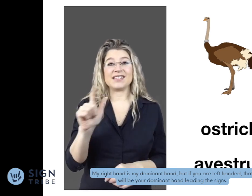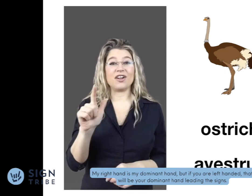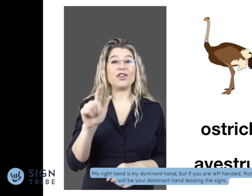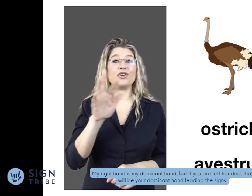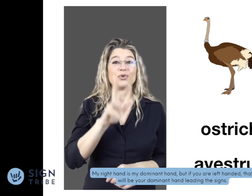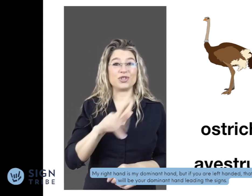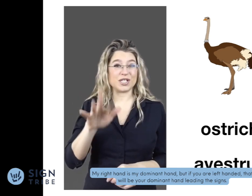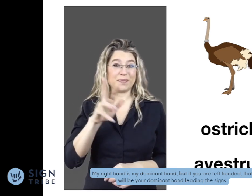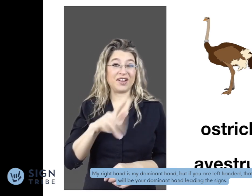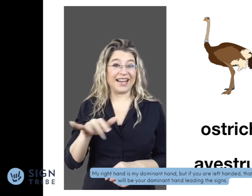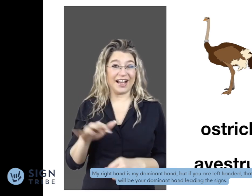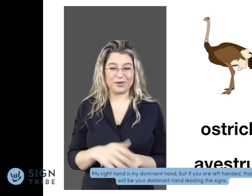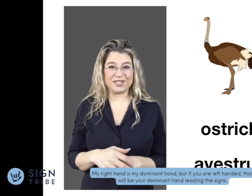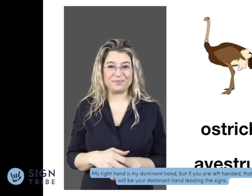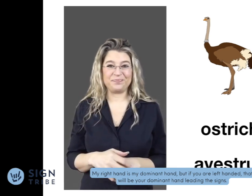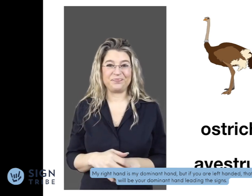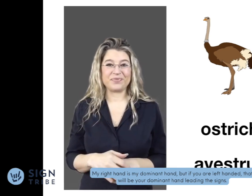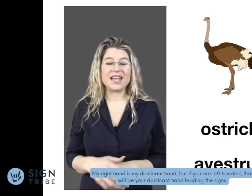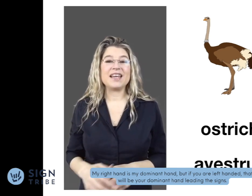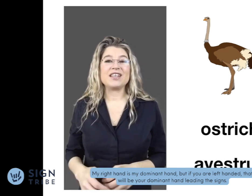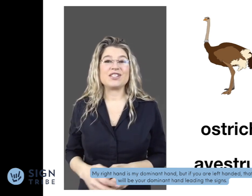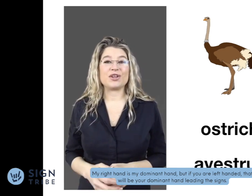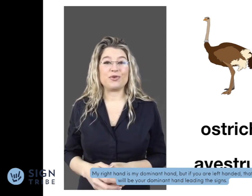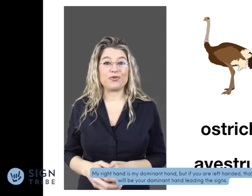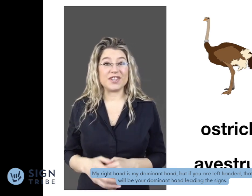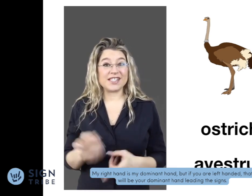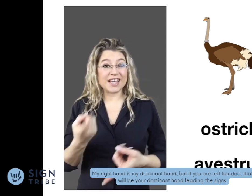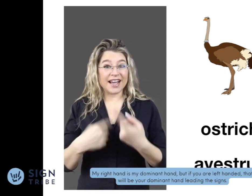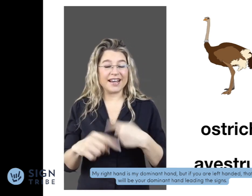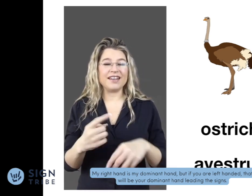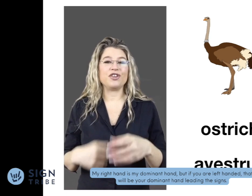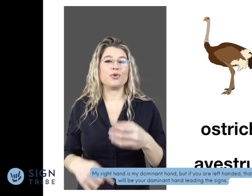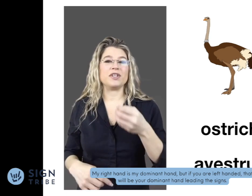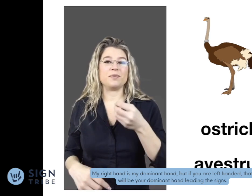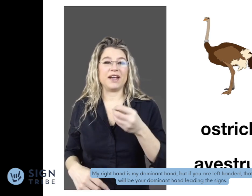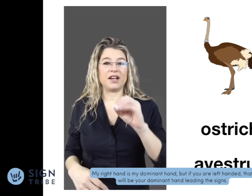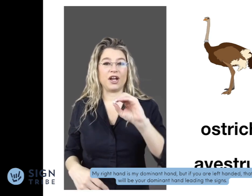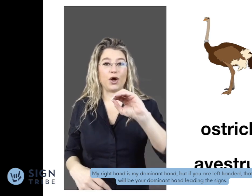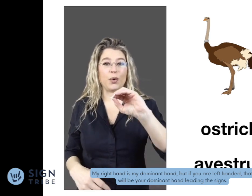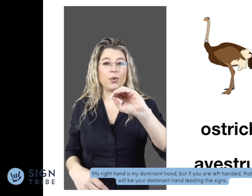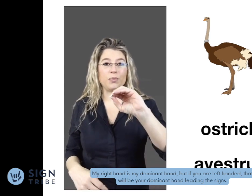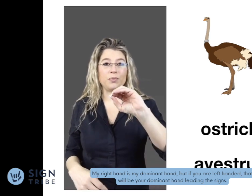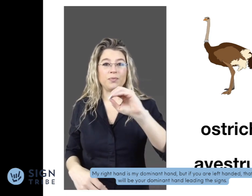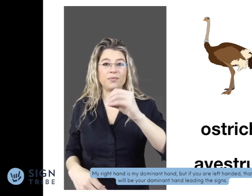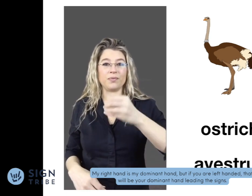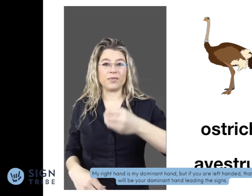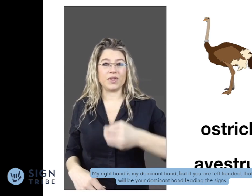You will just spell it out. So for the sign, you're going to make an O,